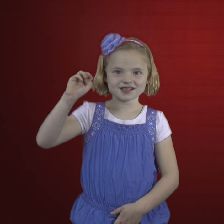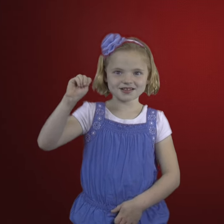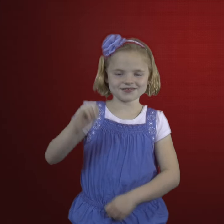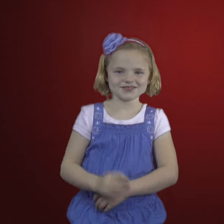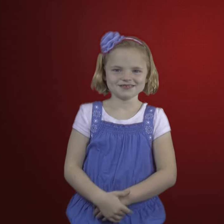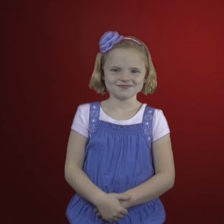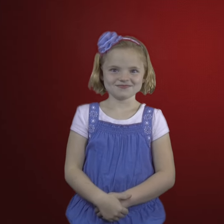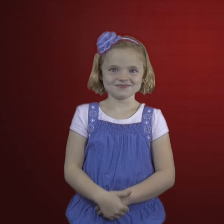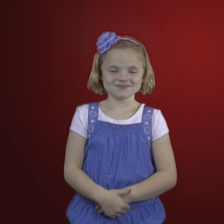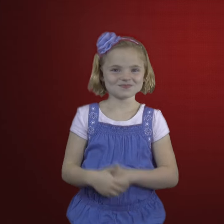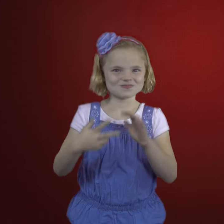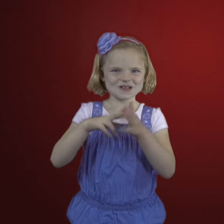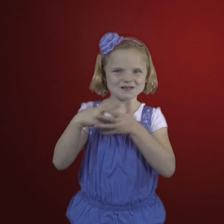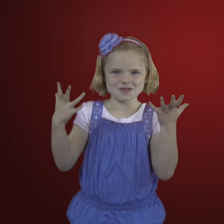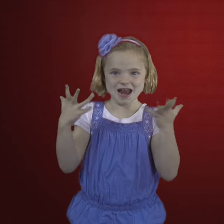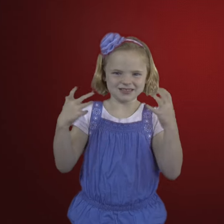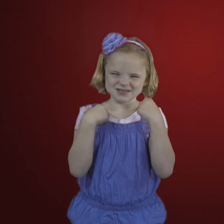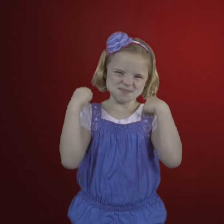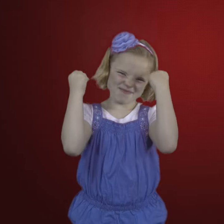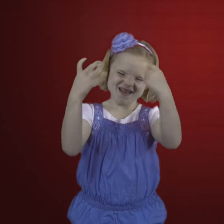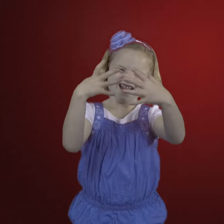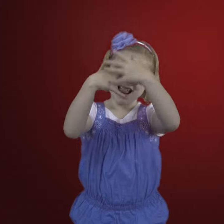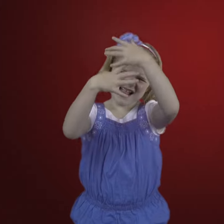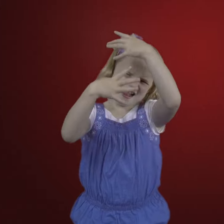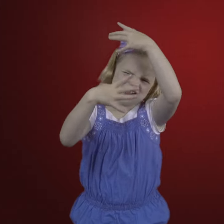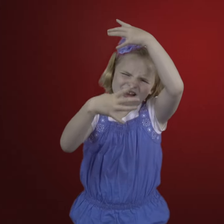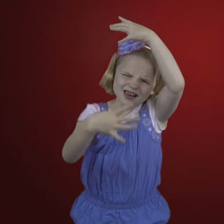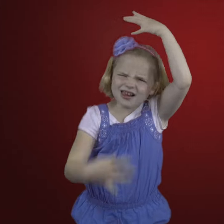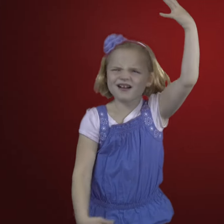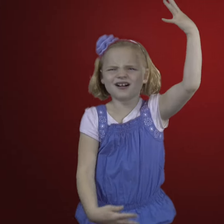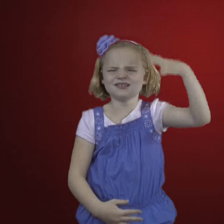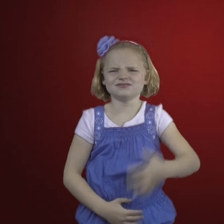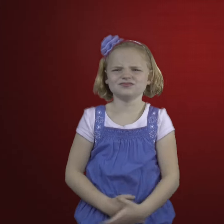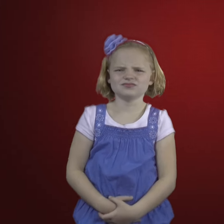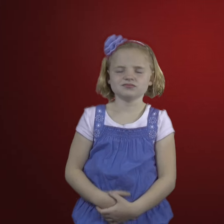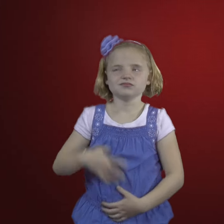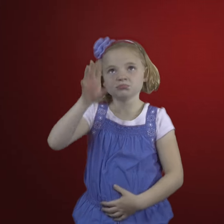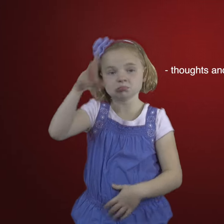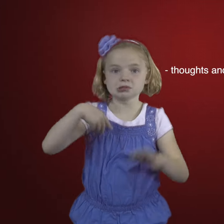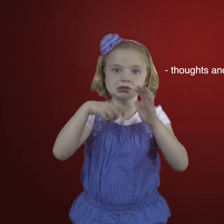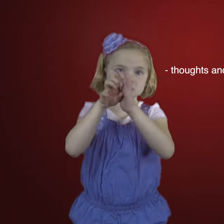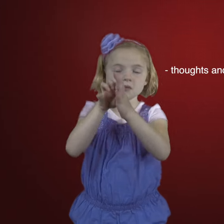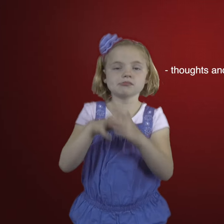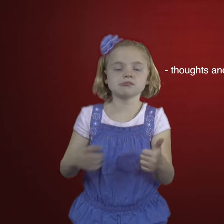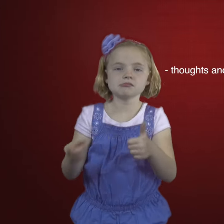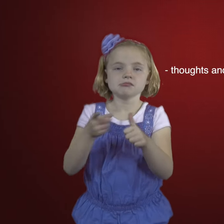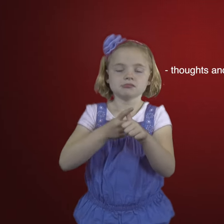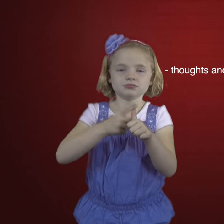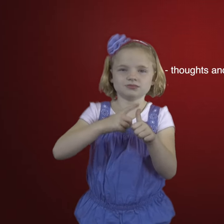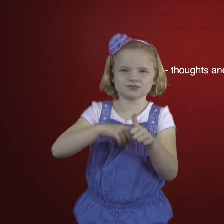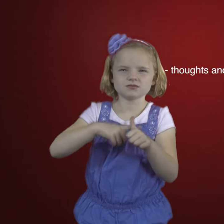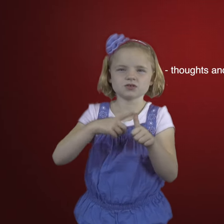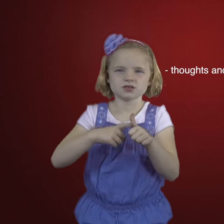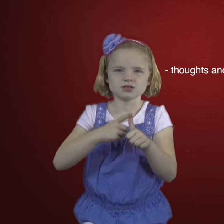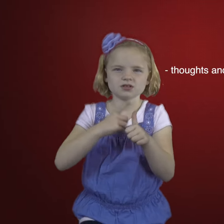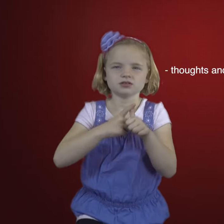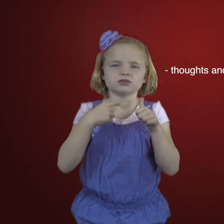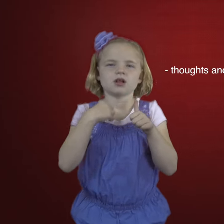Dream - The word dream has many meanings. Let me give you some examples